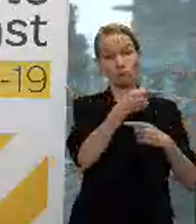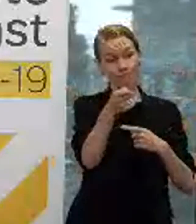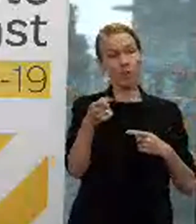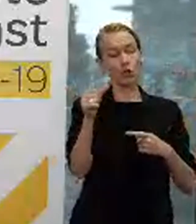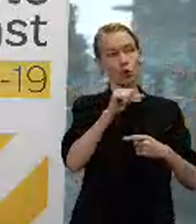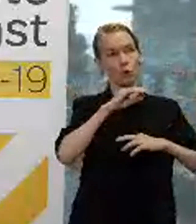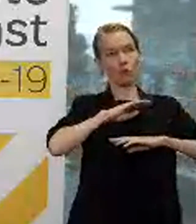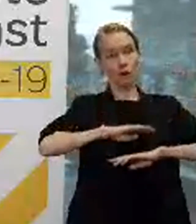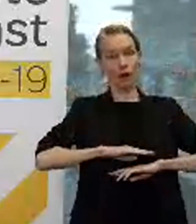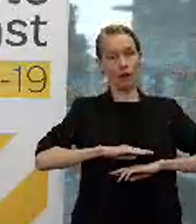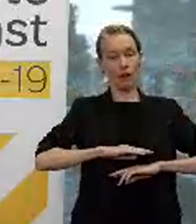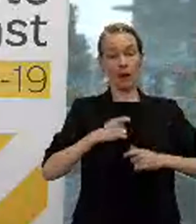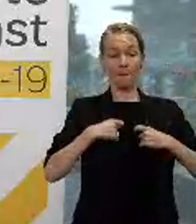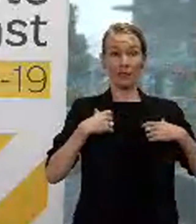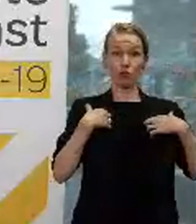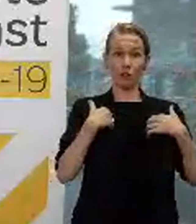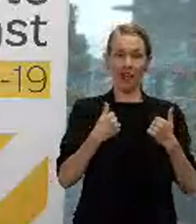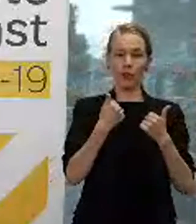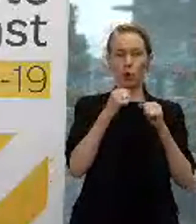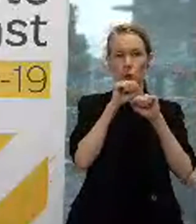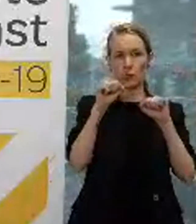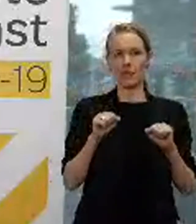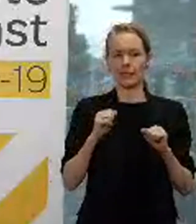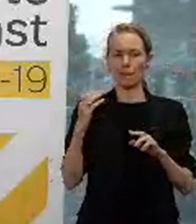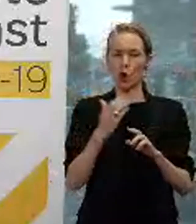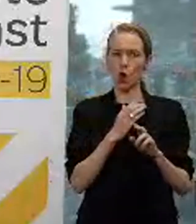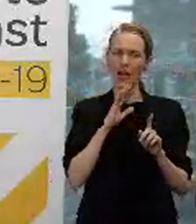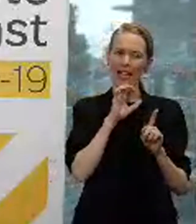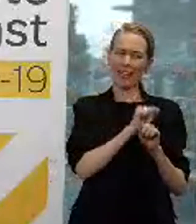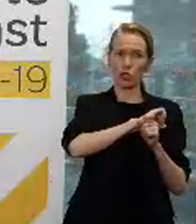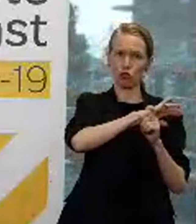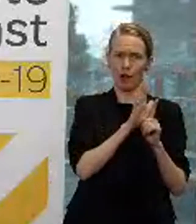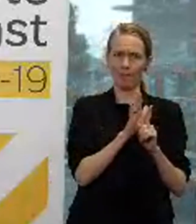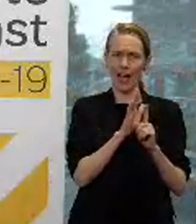early working and we have a clear line of investigation